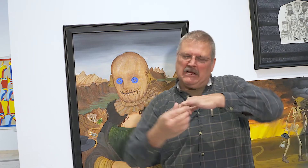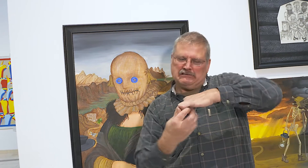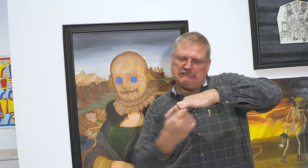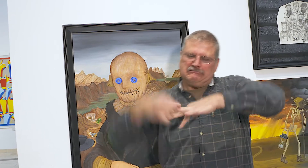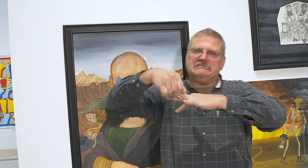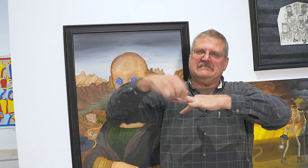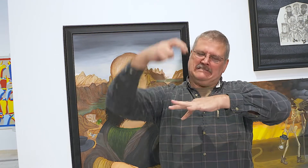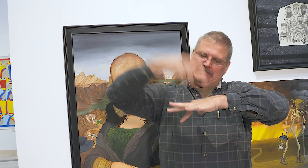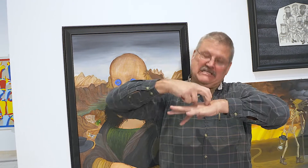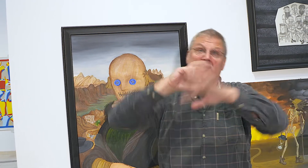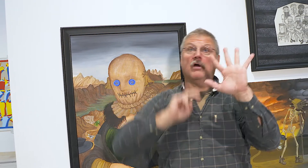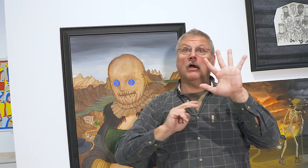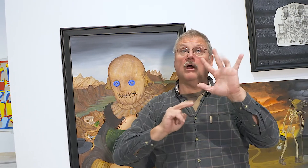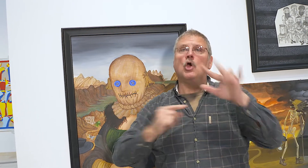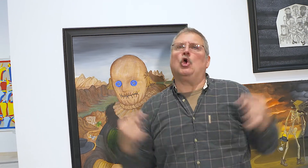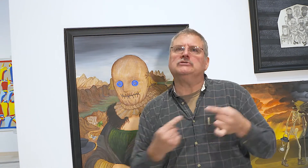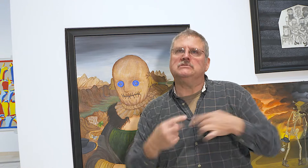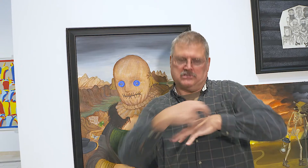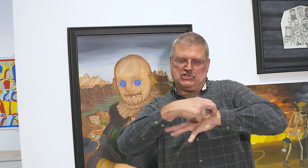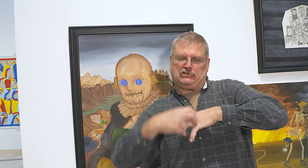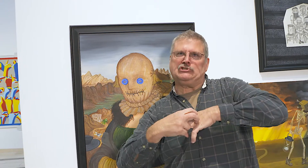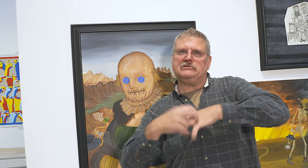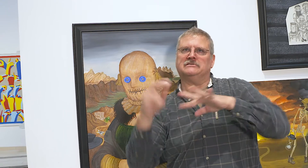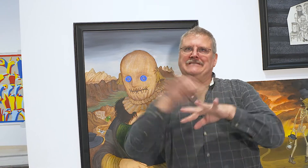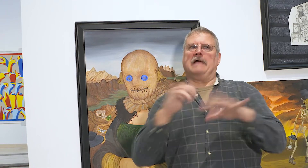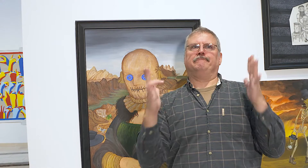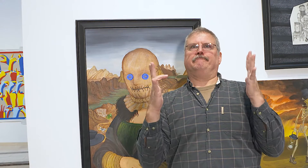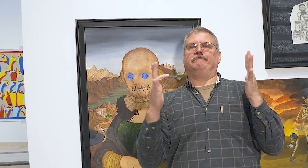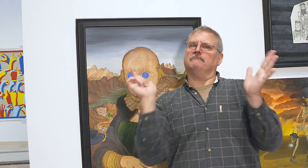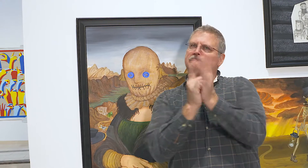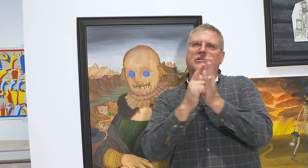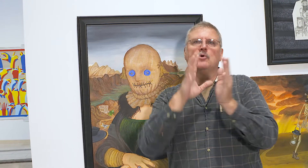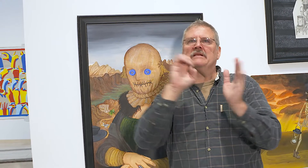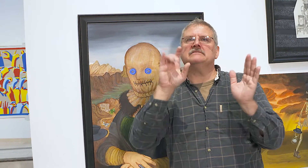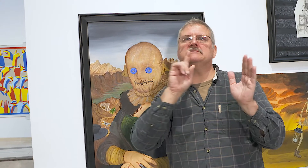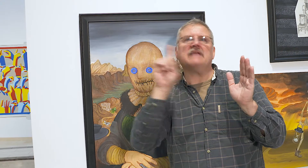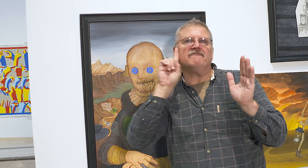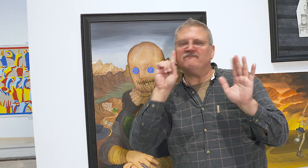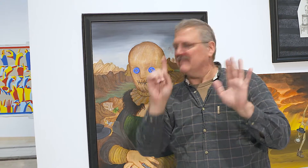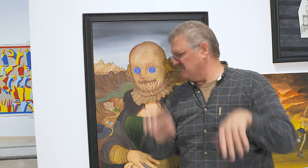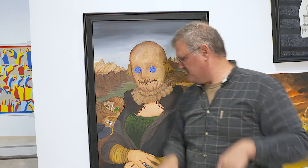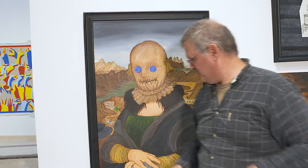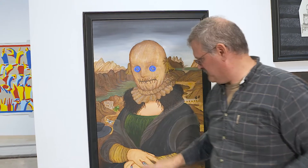so this finger is put down. So a deaf person must have surgery and get a cochlear implant to fix them,